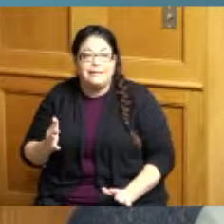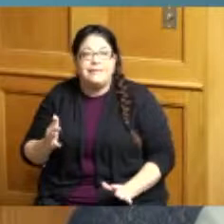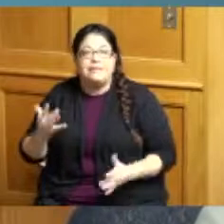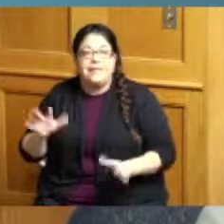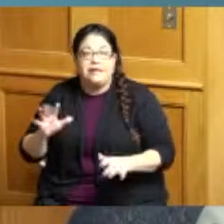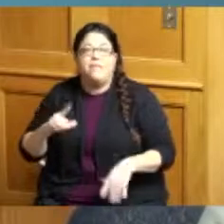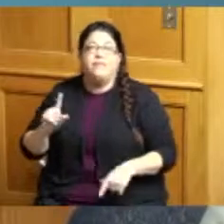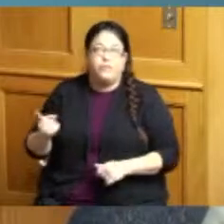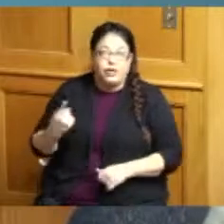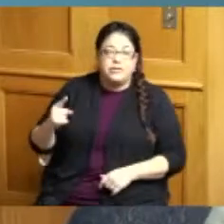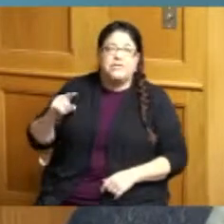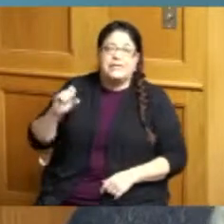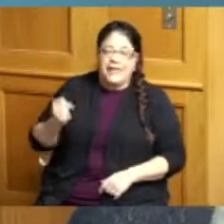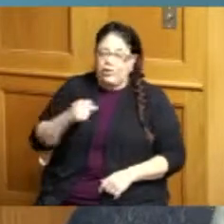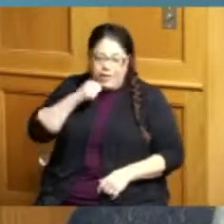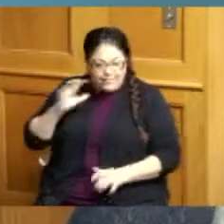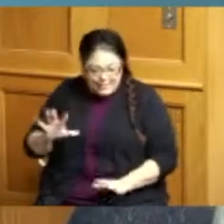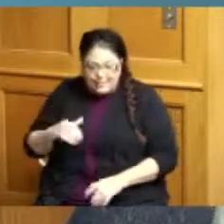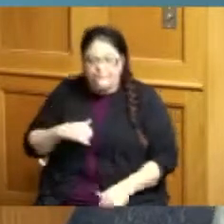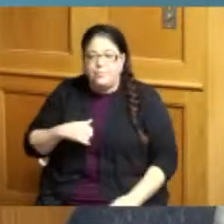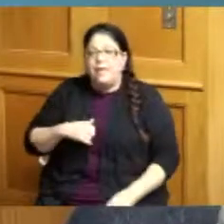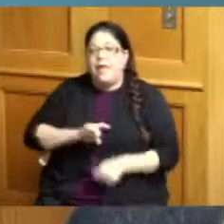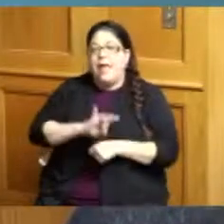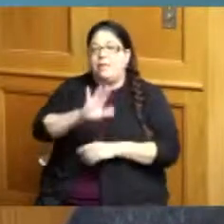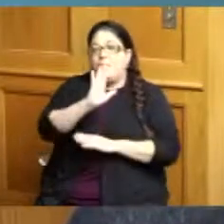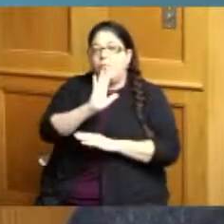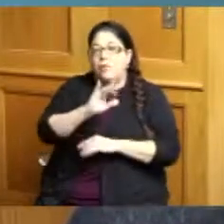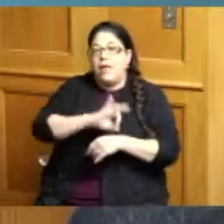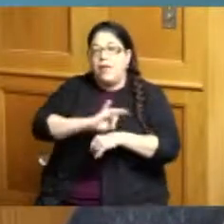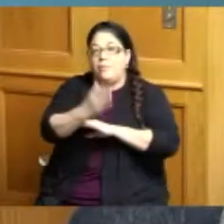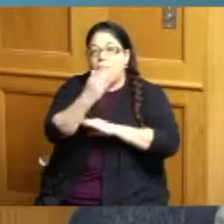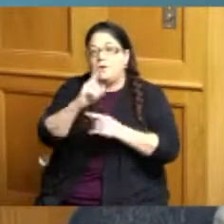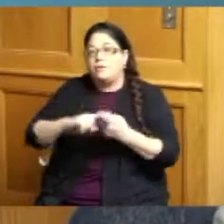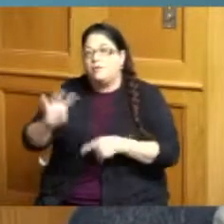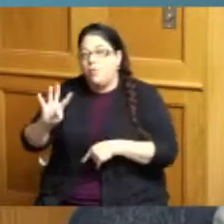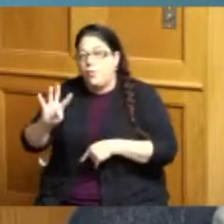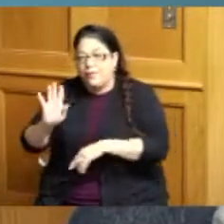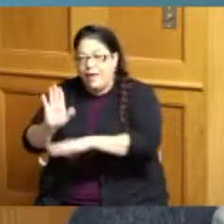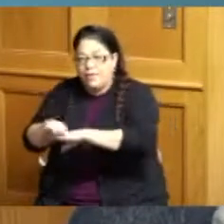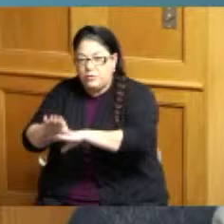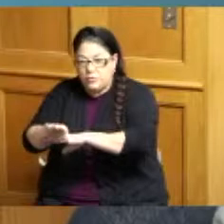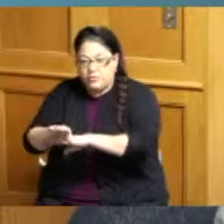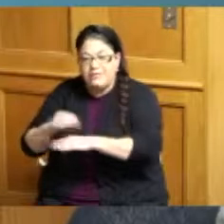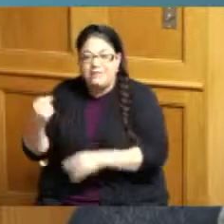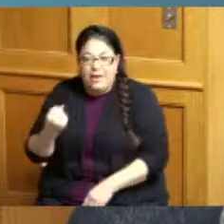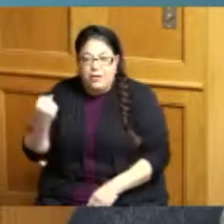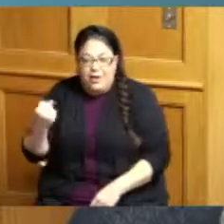you can early vote I'm sorry and that's 8 A.M to 4 P.M so I want to make sure you get those